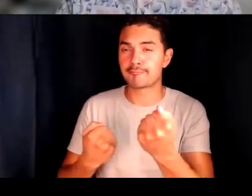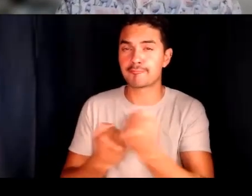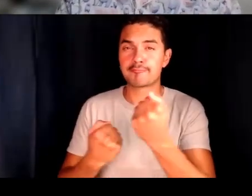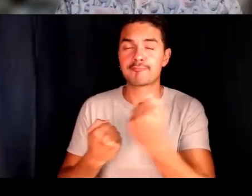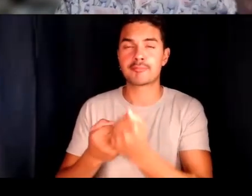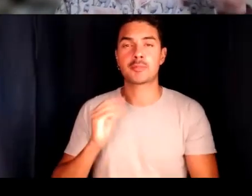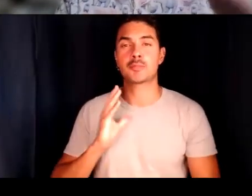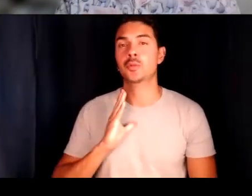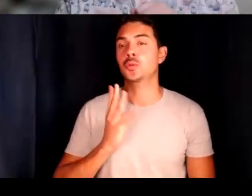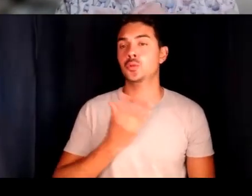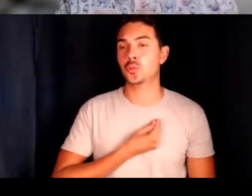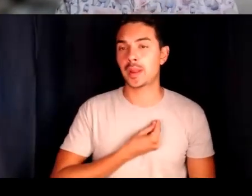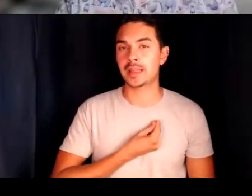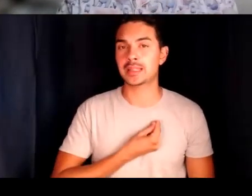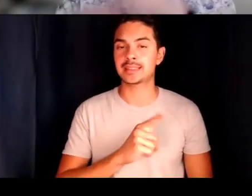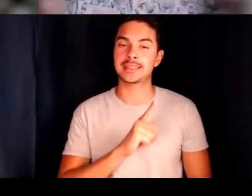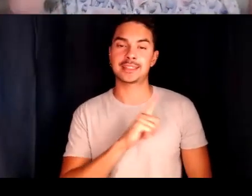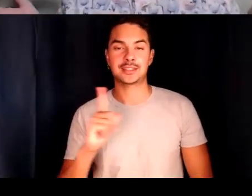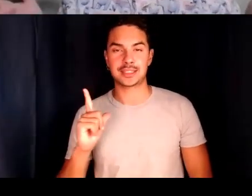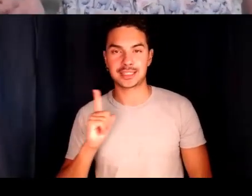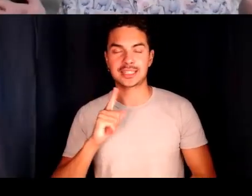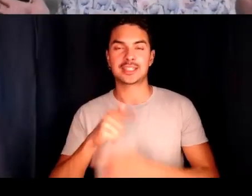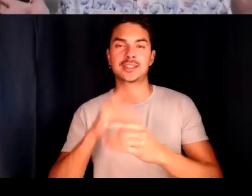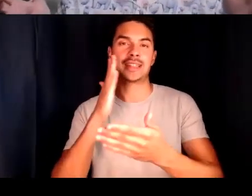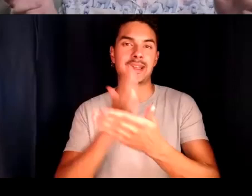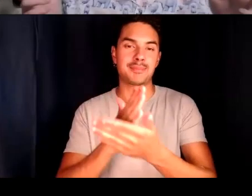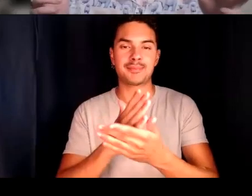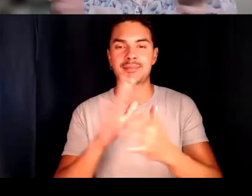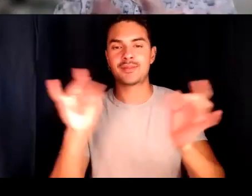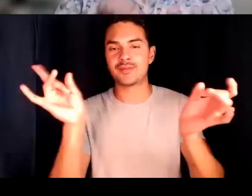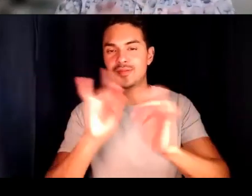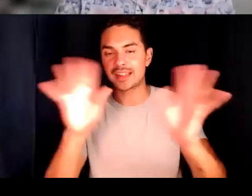started in Wisconsin. It provides services nationally.